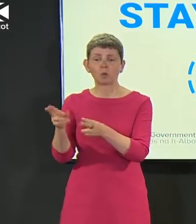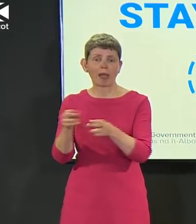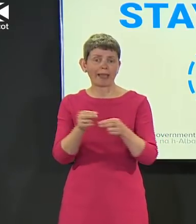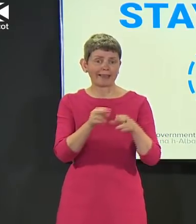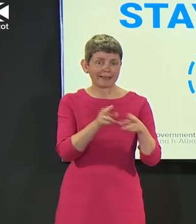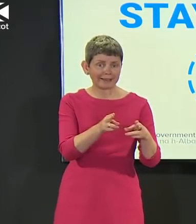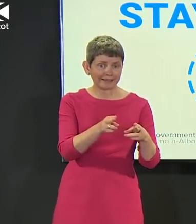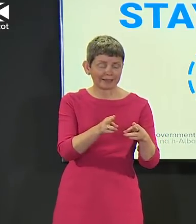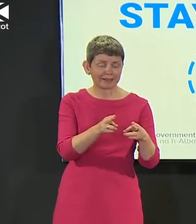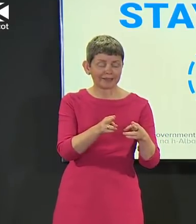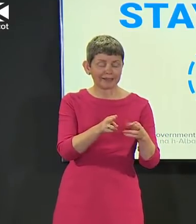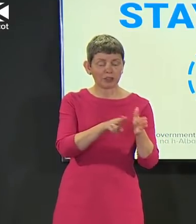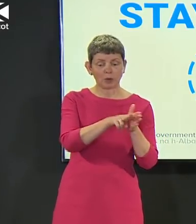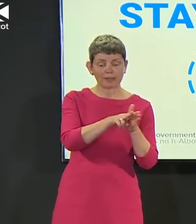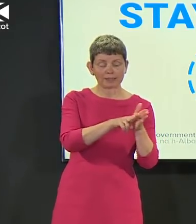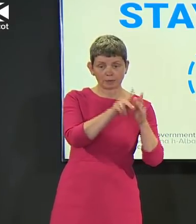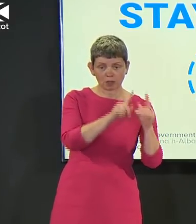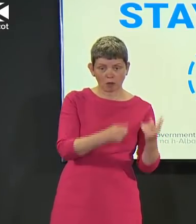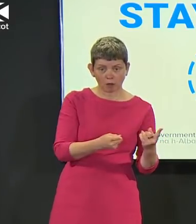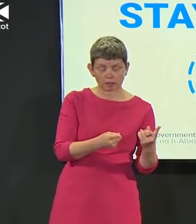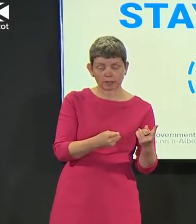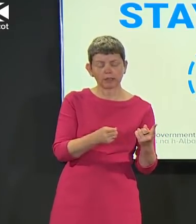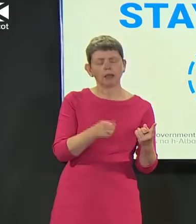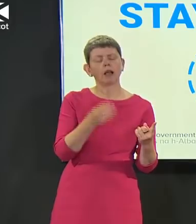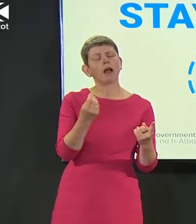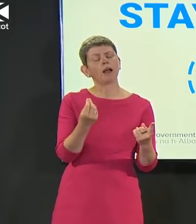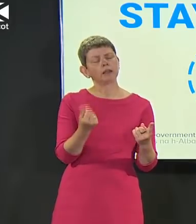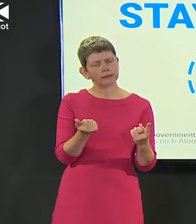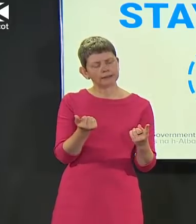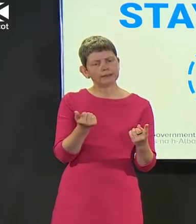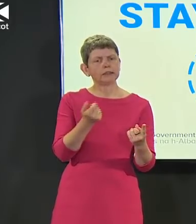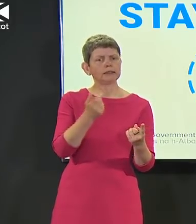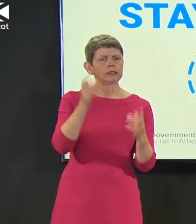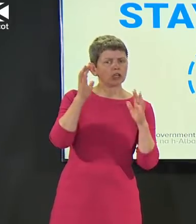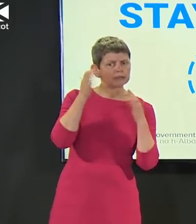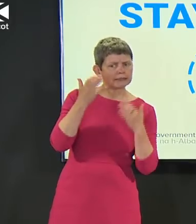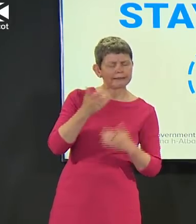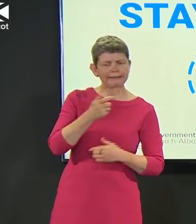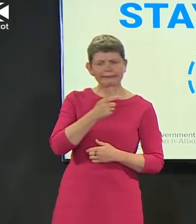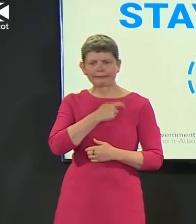can't be held there will be concerns and anxieties and difficulties i really do appreciate that